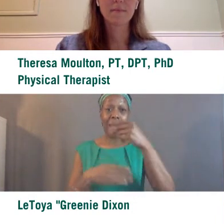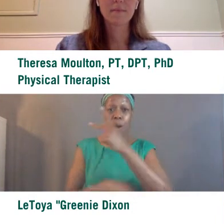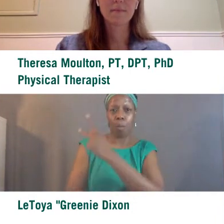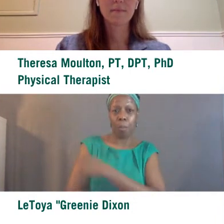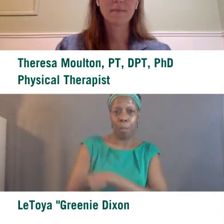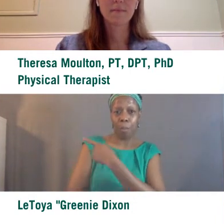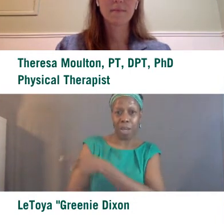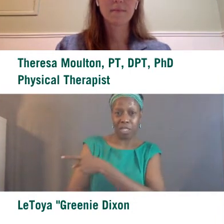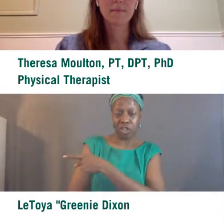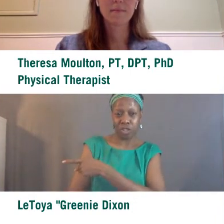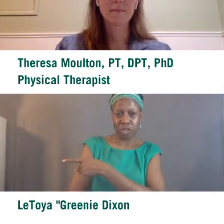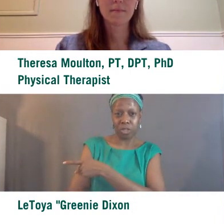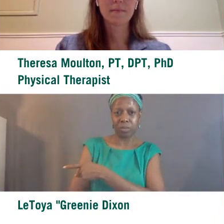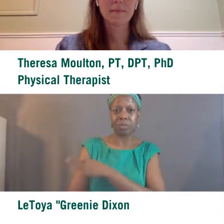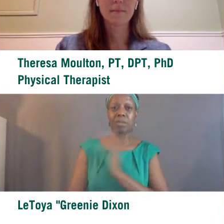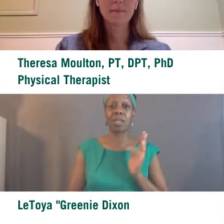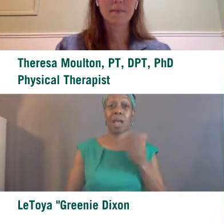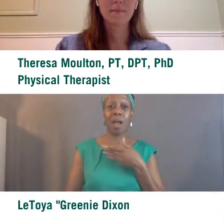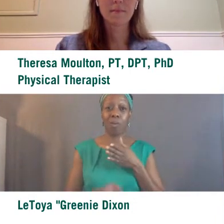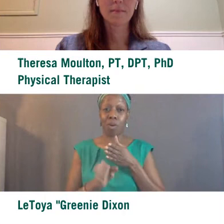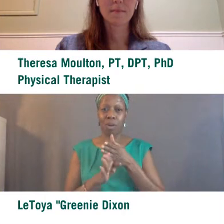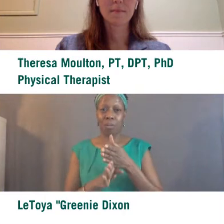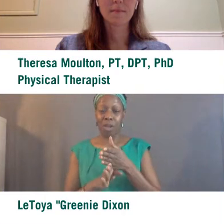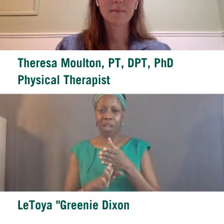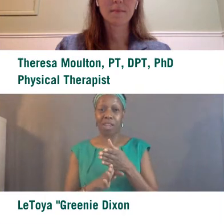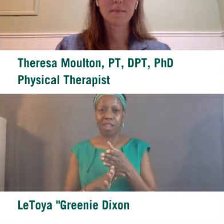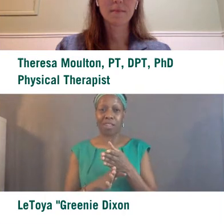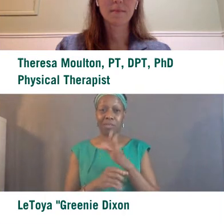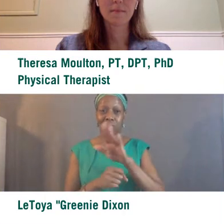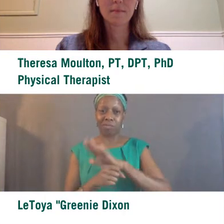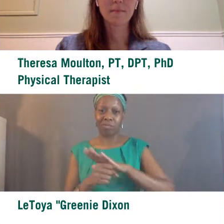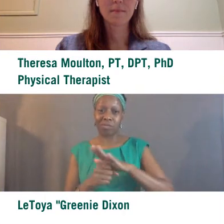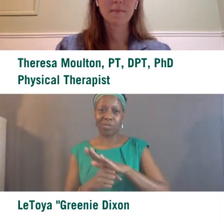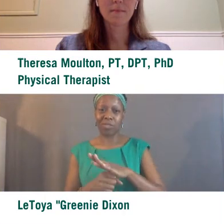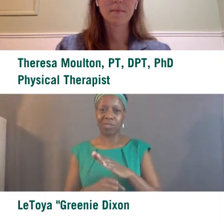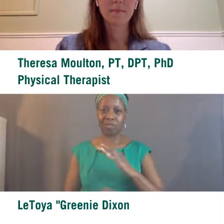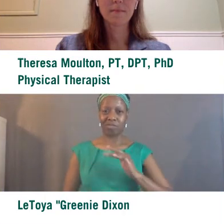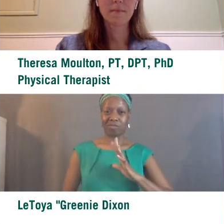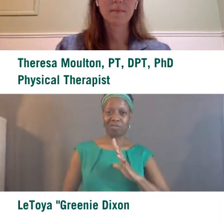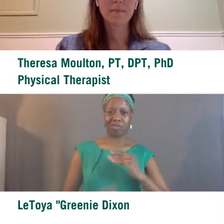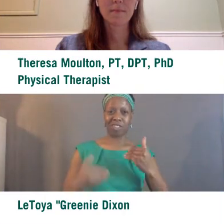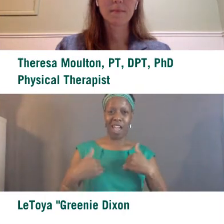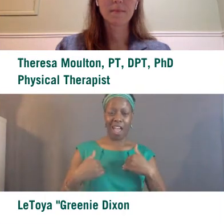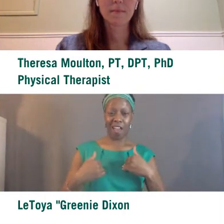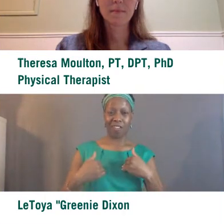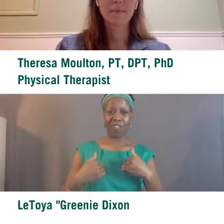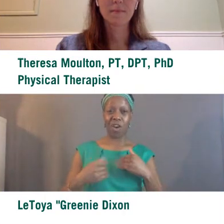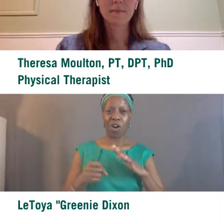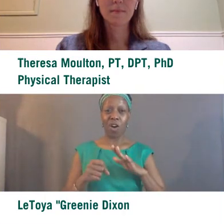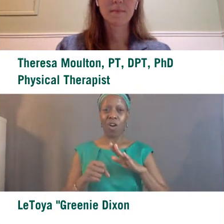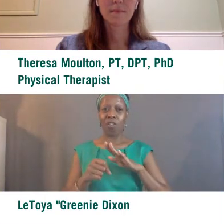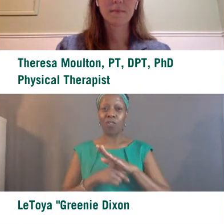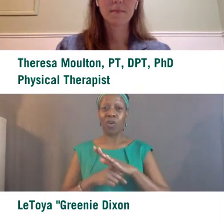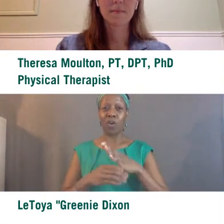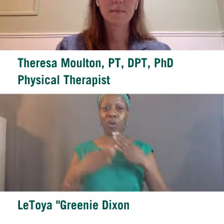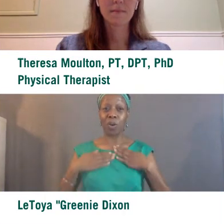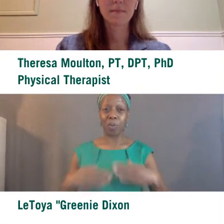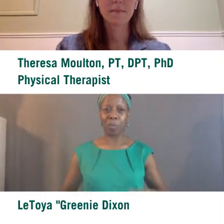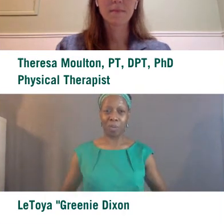We have the Lokamat which is kind of like a full body robotic system over a treadmill that can help you